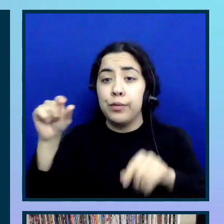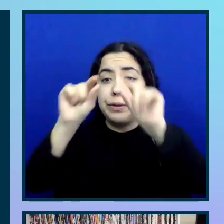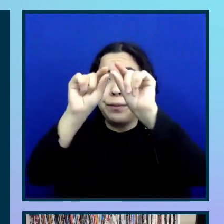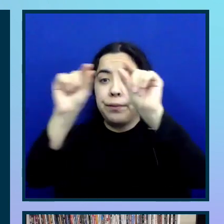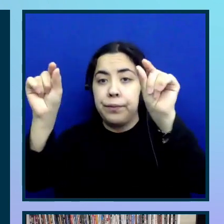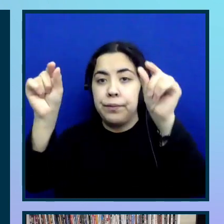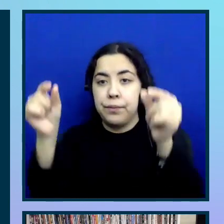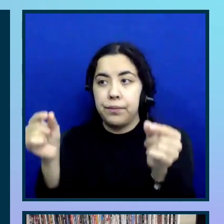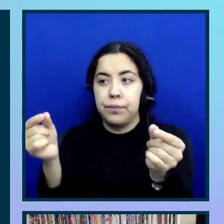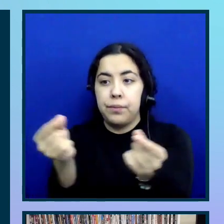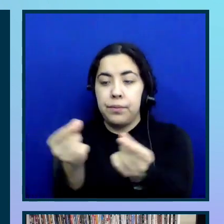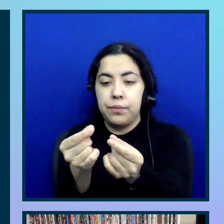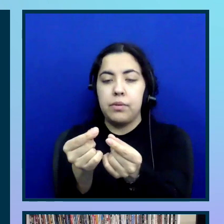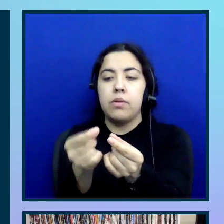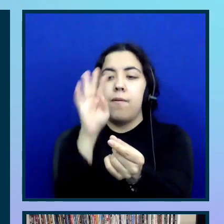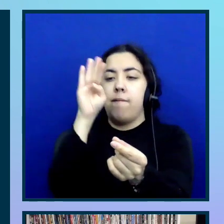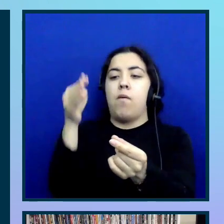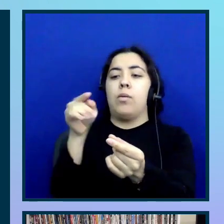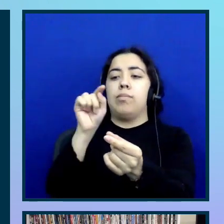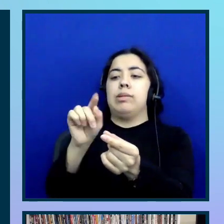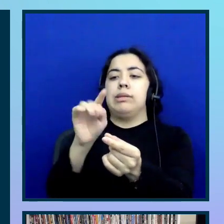and is announced by the TalkBack screen reader when the view loads.